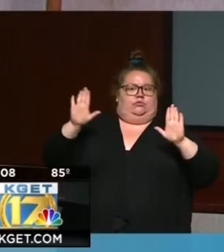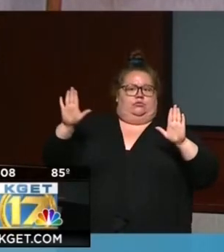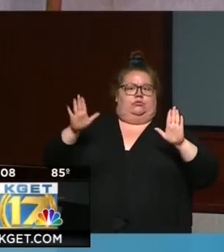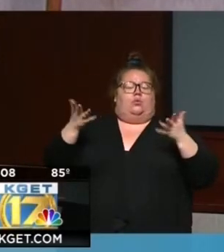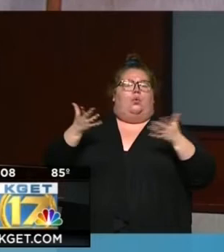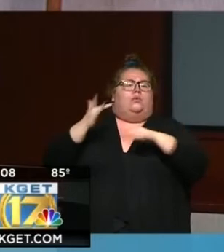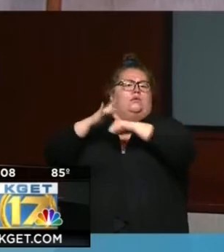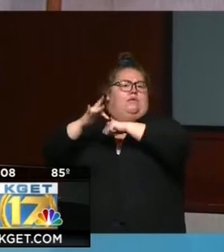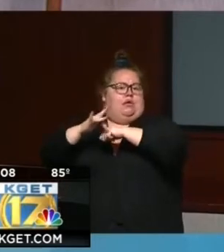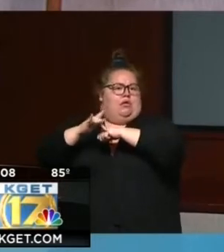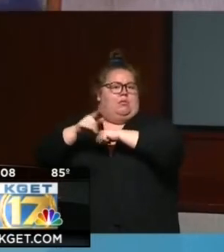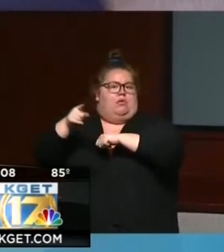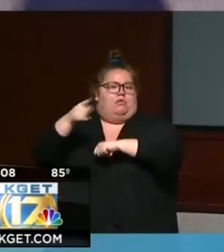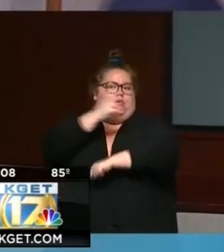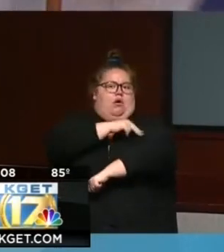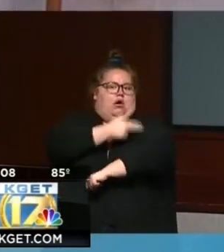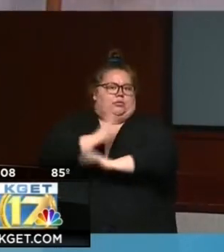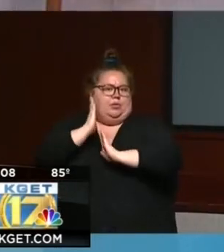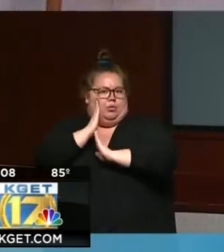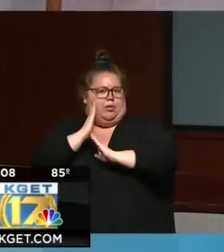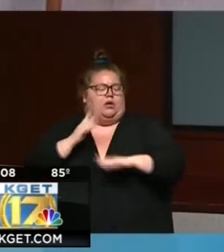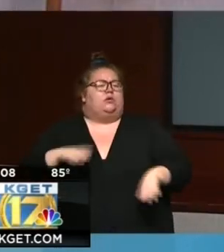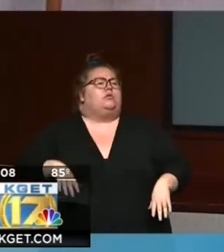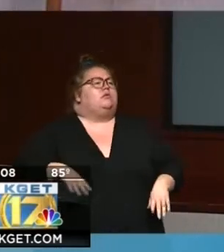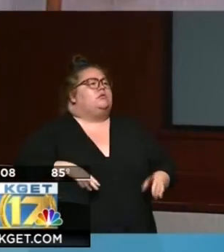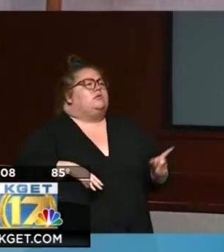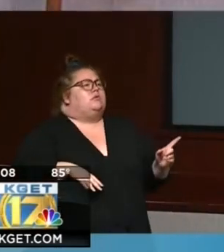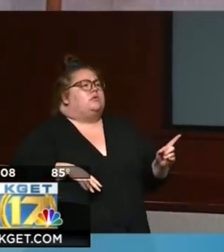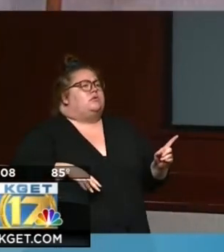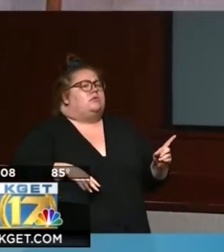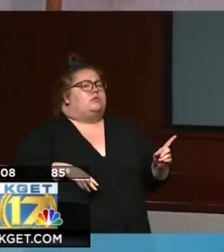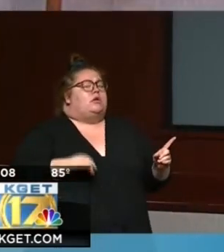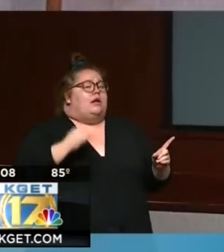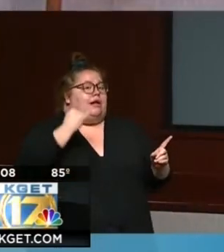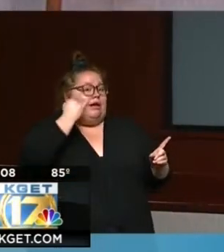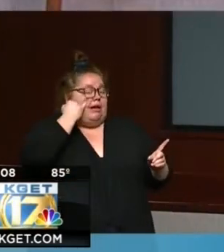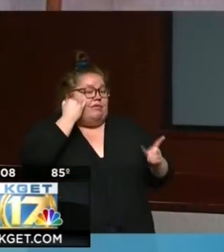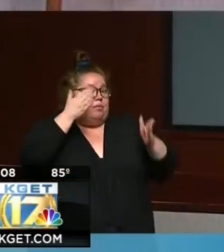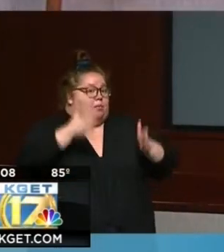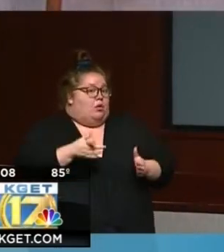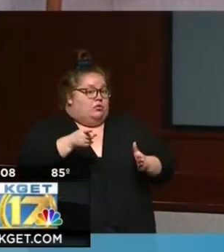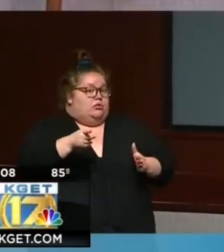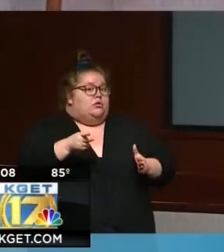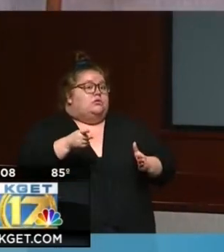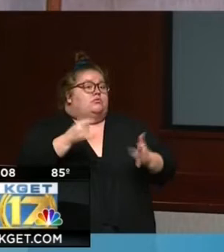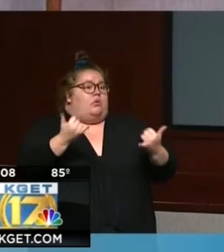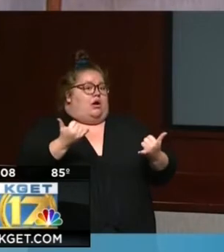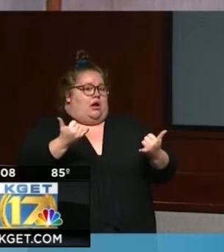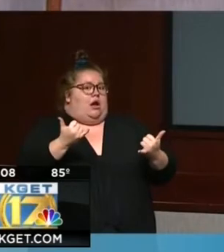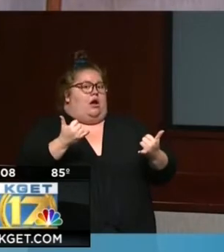INFECTIOUS AND THE STATE REPORT FROM HOSPITALS IS LOOKING AT THE NUMBER OF BEDS AVAILABLE IN THE HOSPITAL.